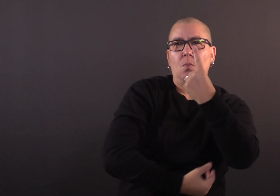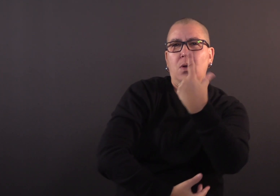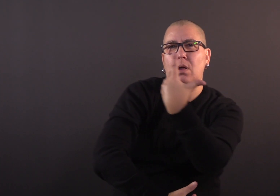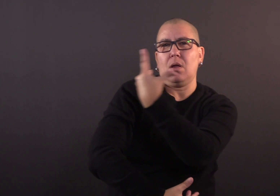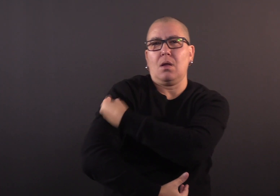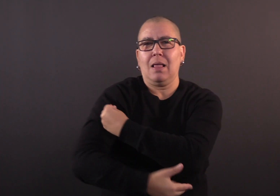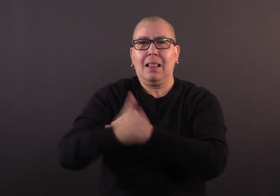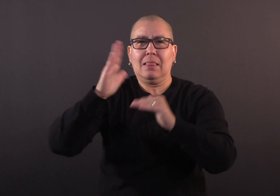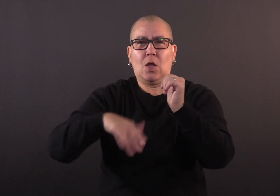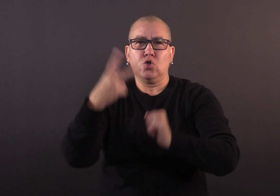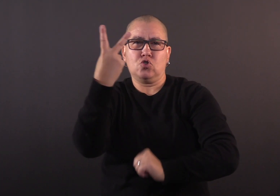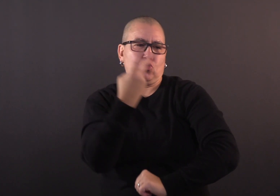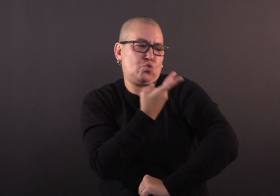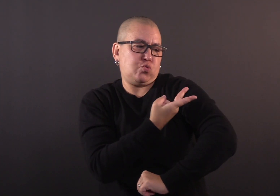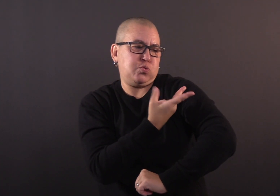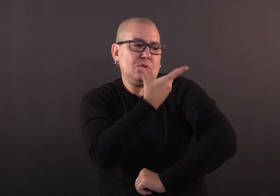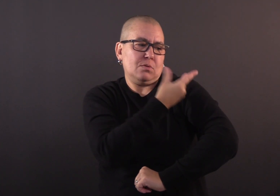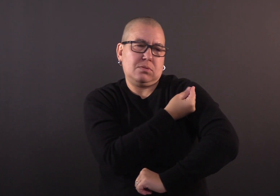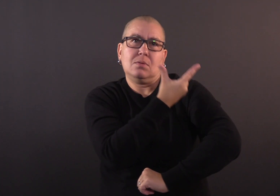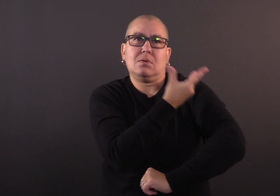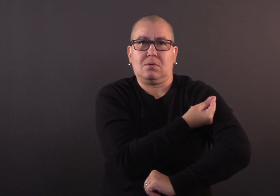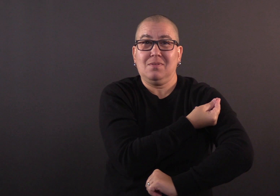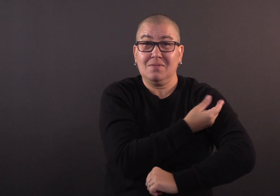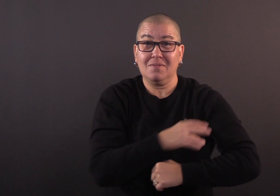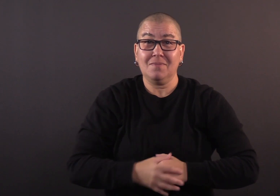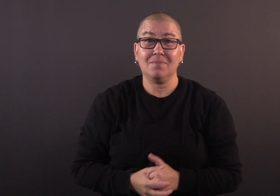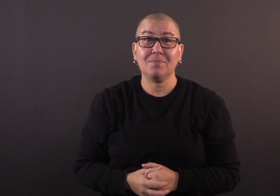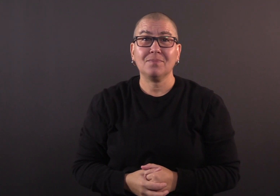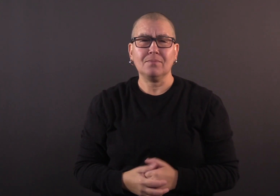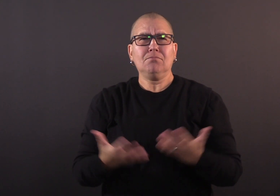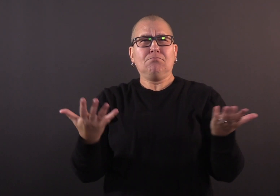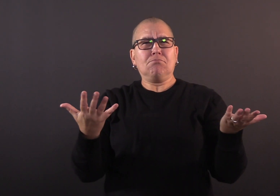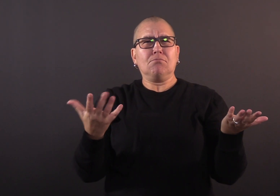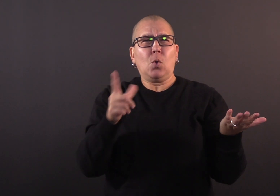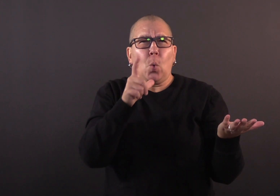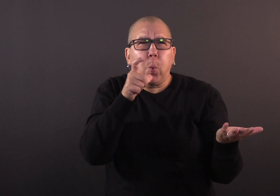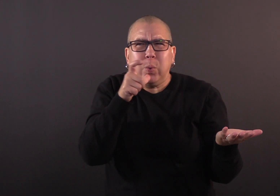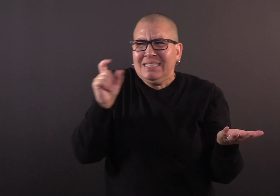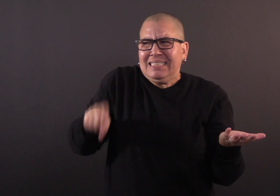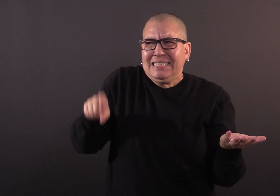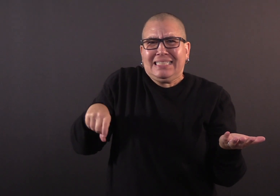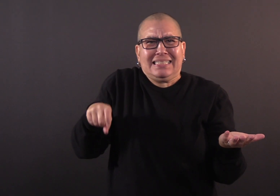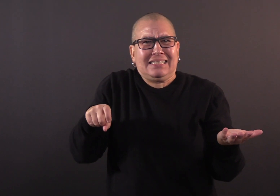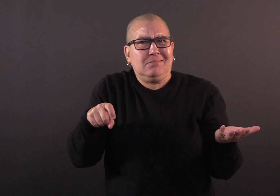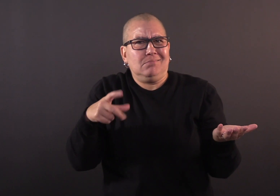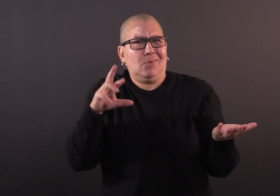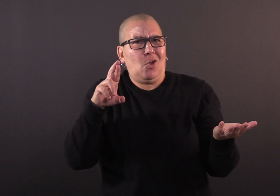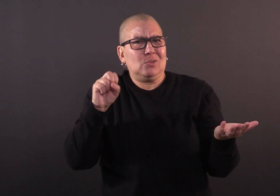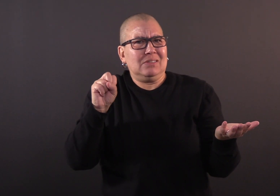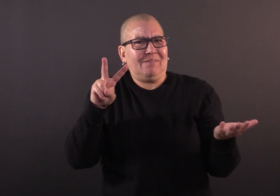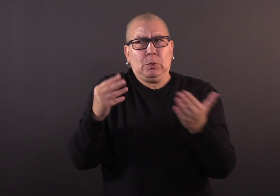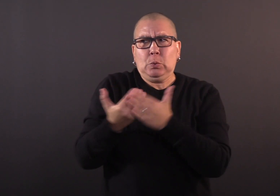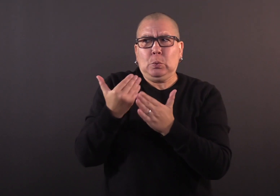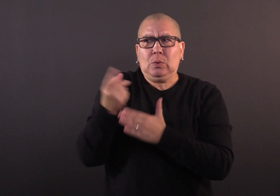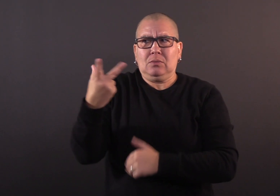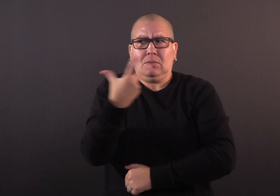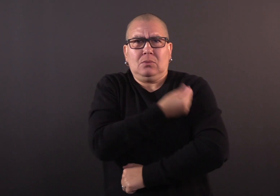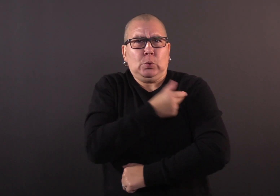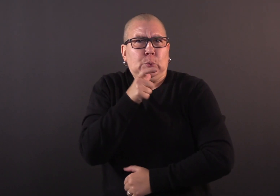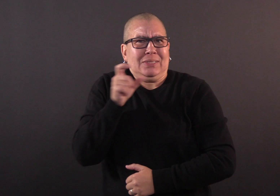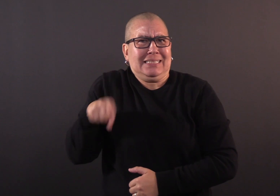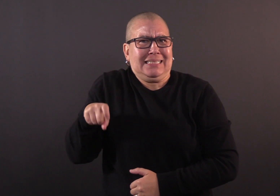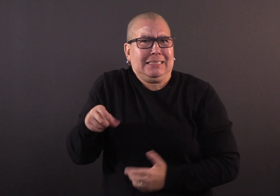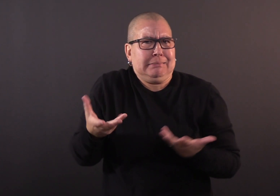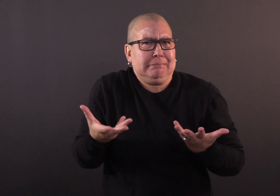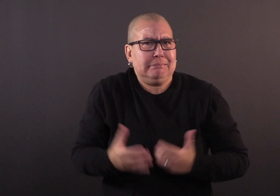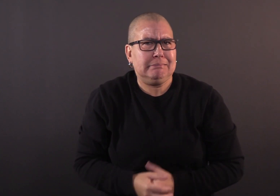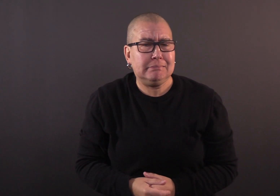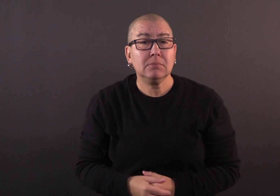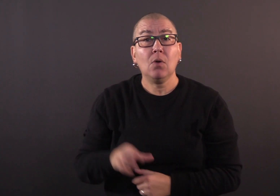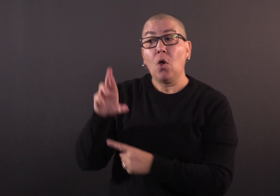most people, and not as well-known as the flu. But RSV packs hospitals every winter